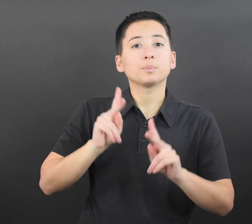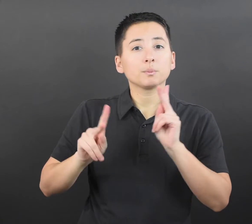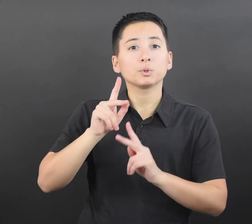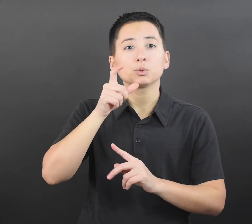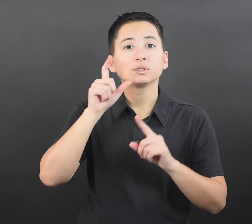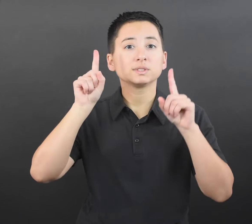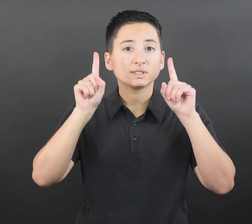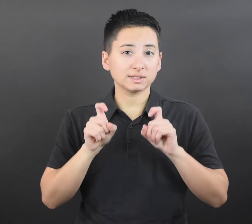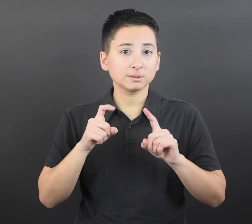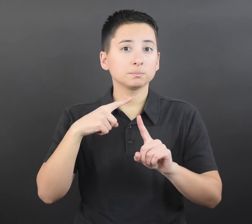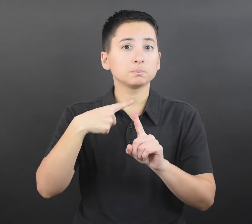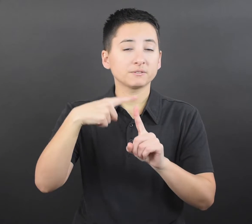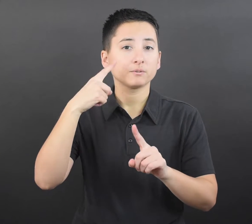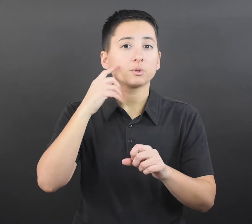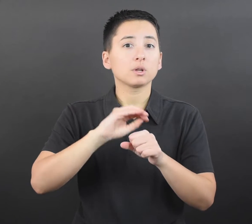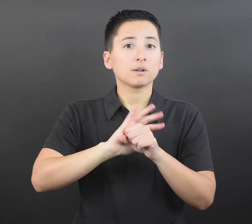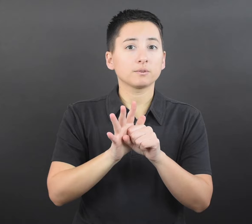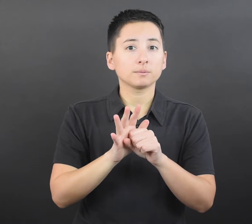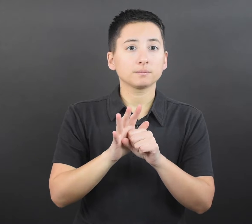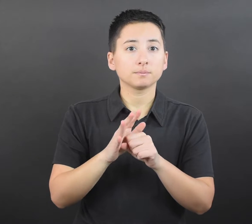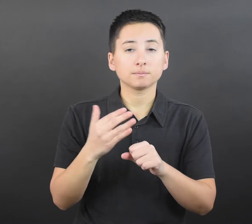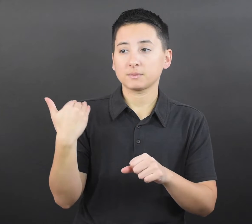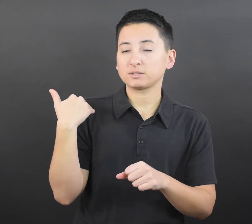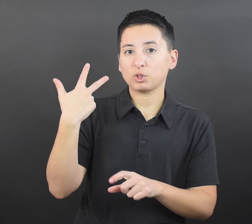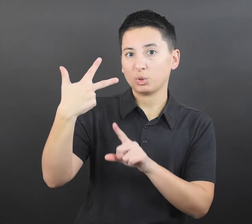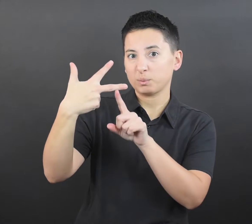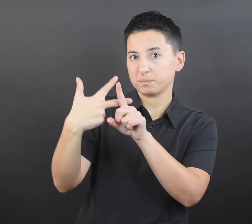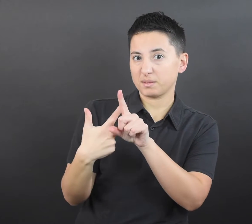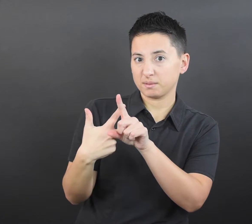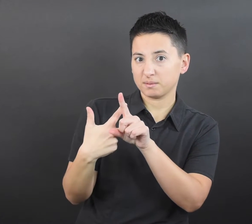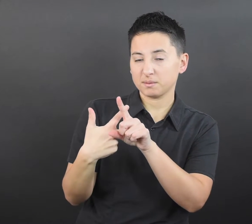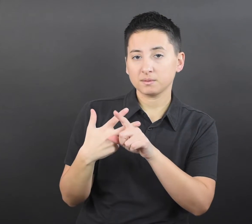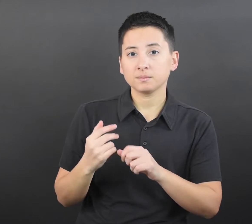This includes people who have tested positive for COVID- 19